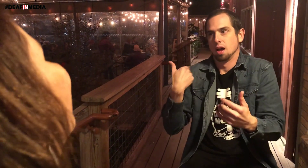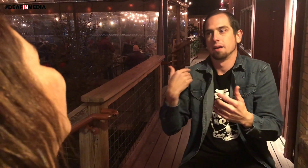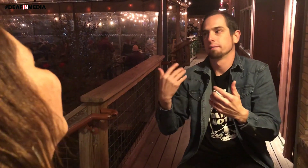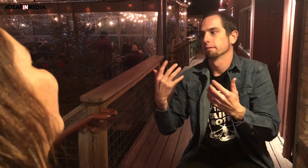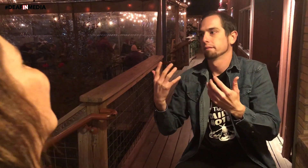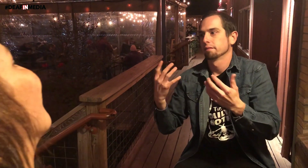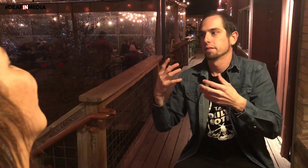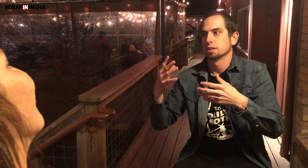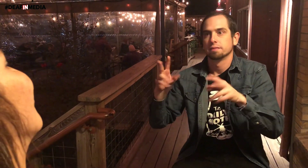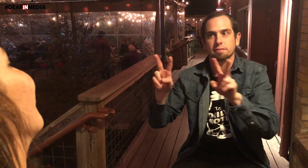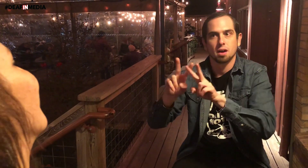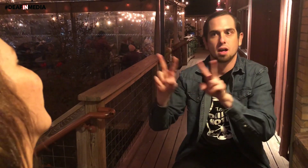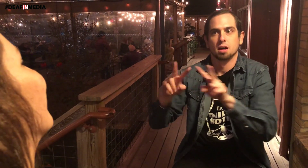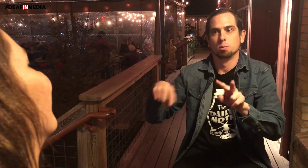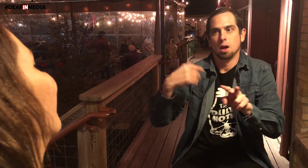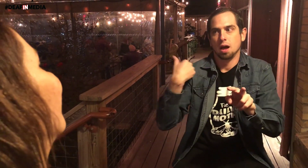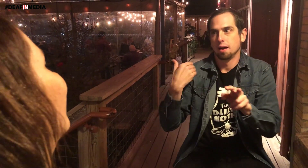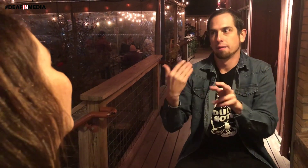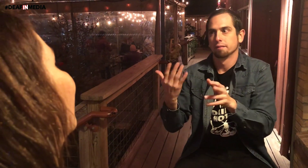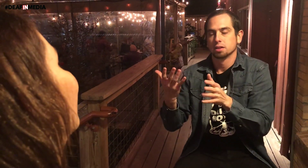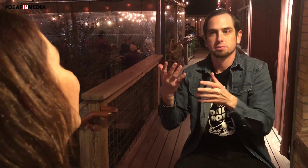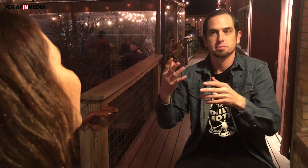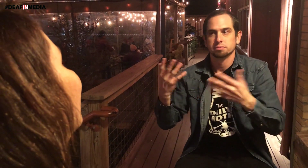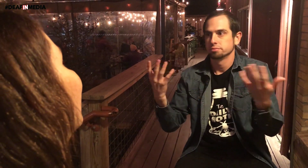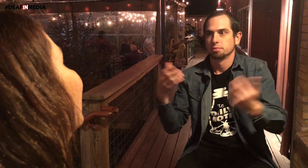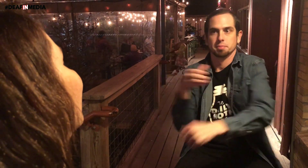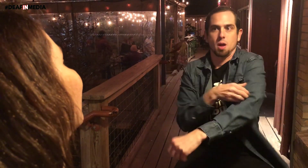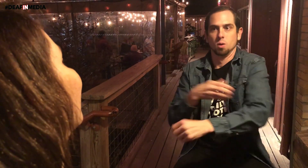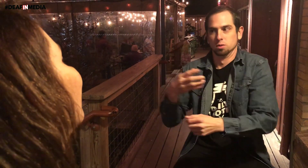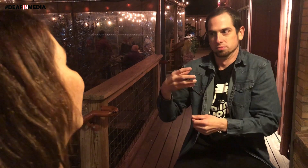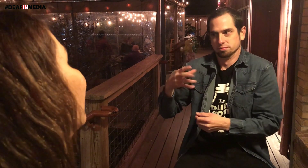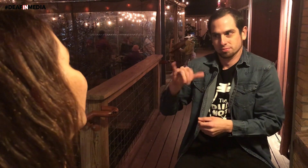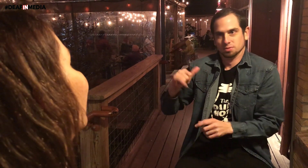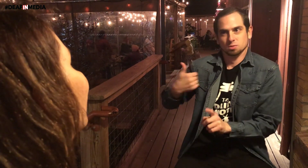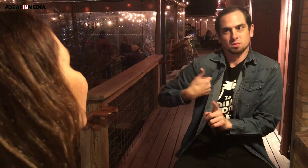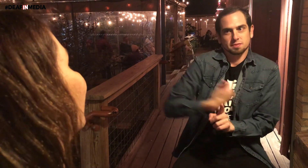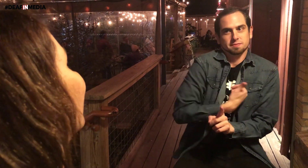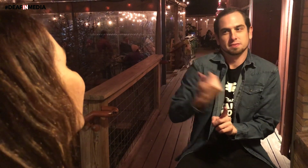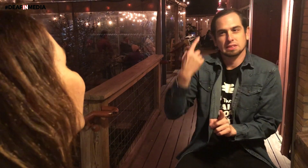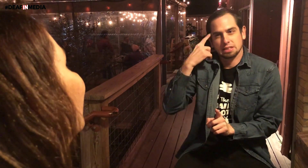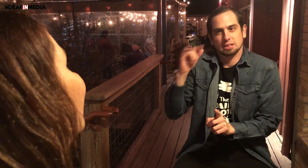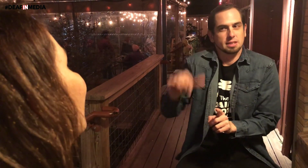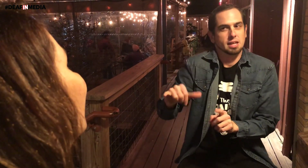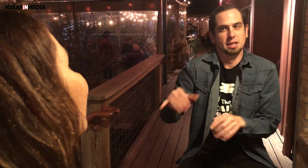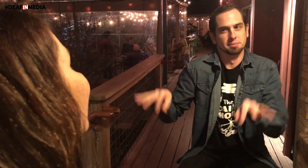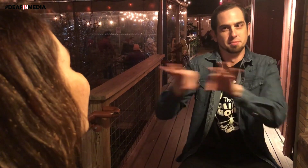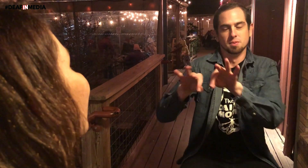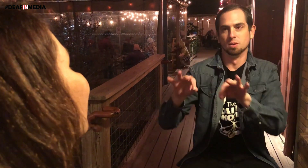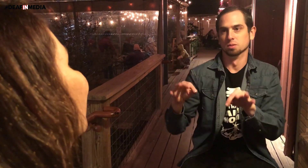We have value. We have power. I think that’s important.